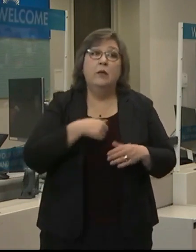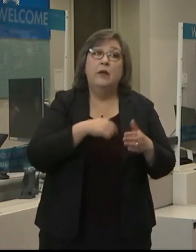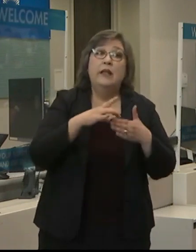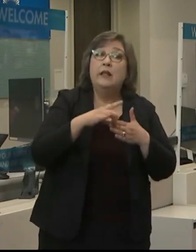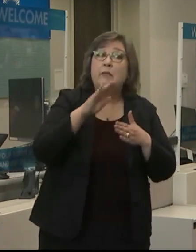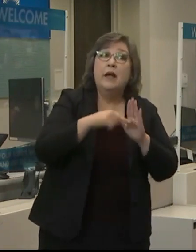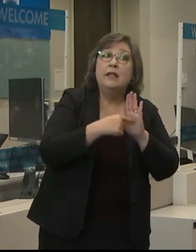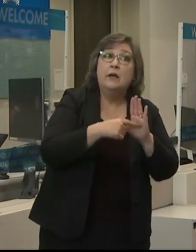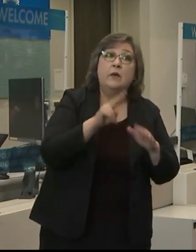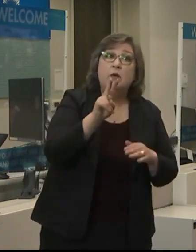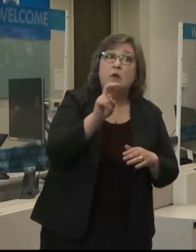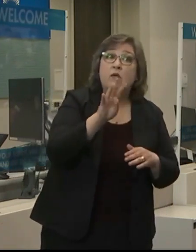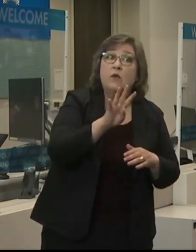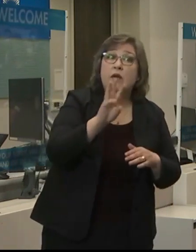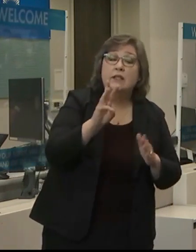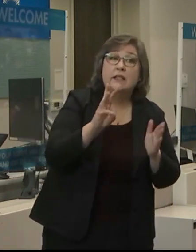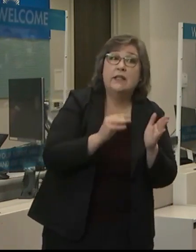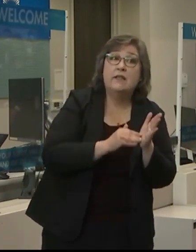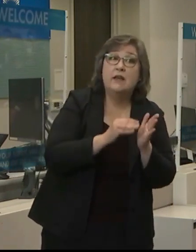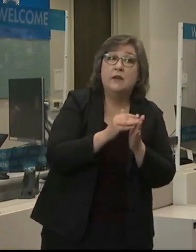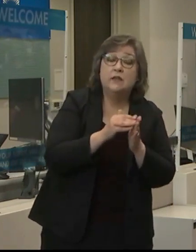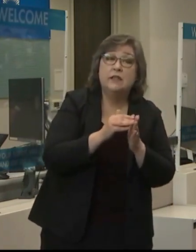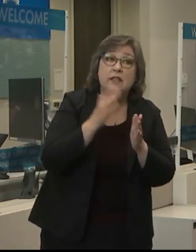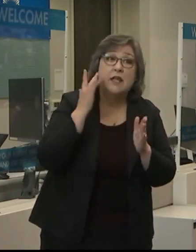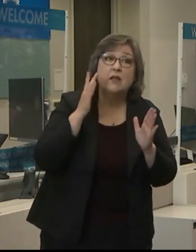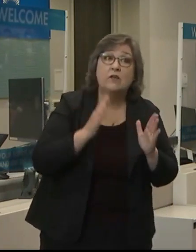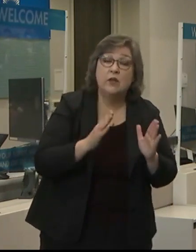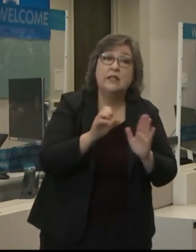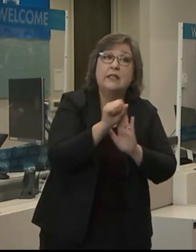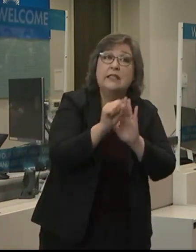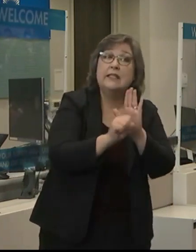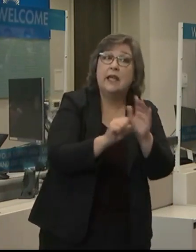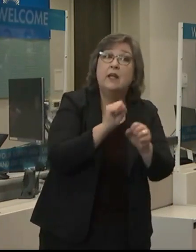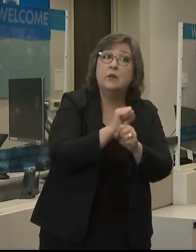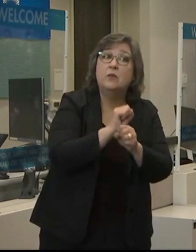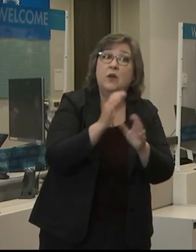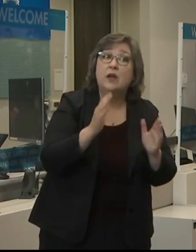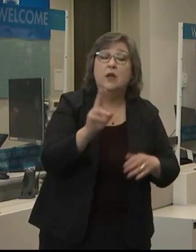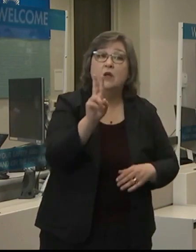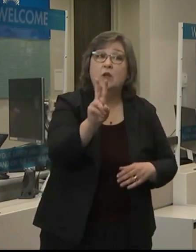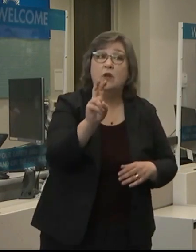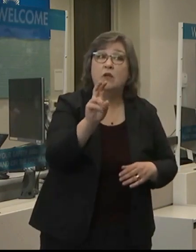Californians are state employees. 246,000 Californians should be